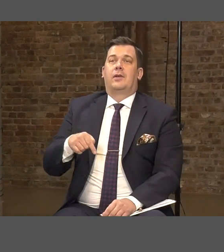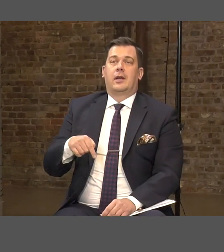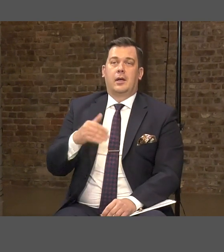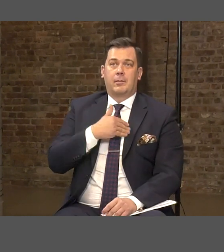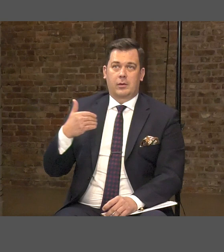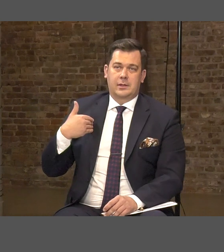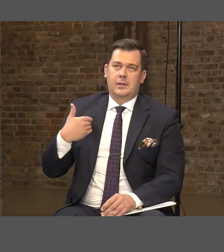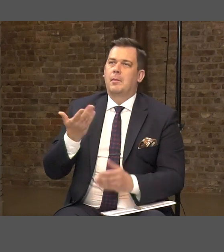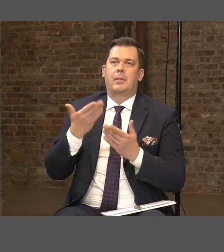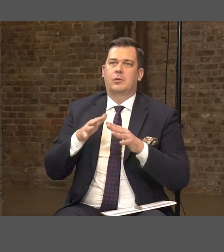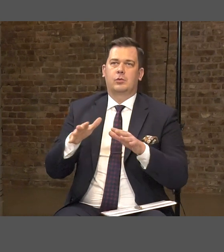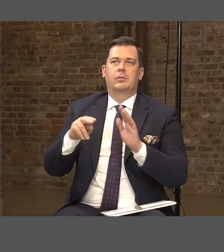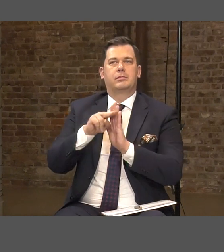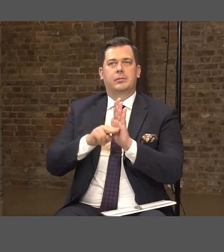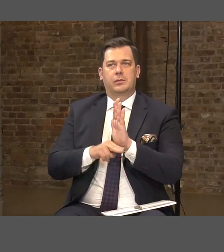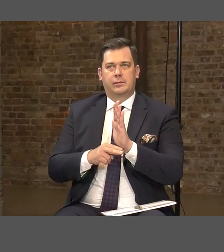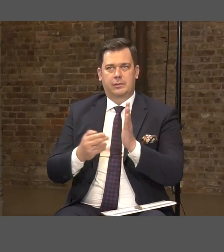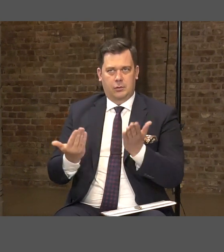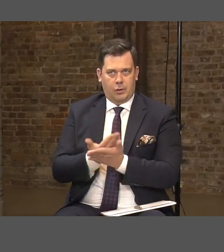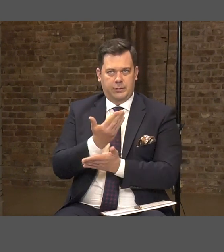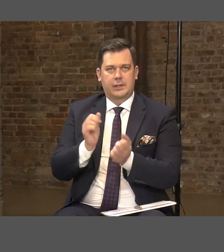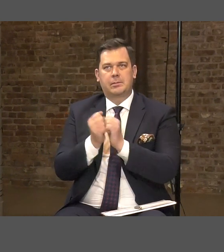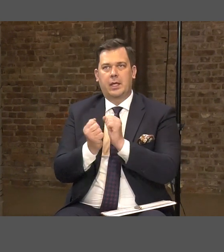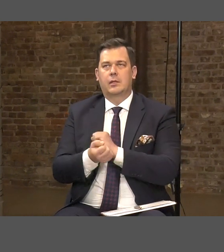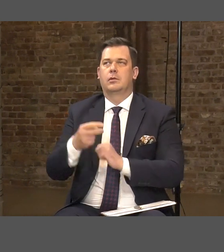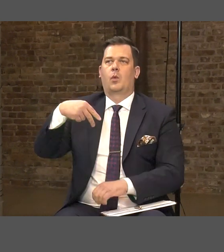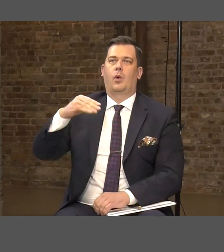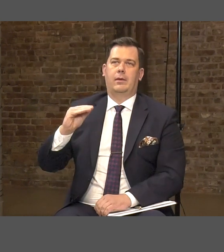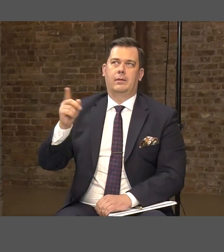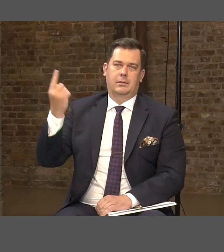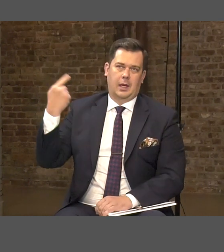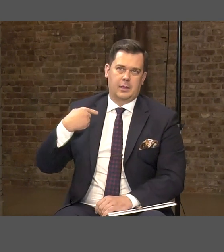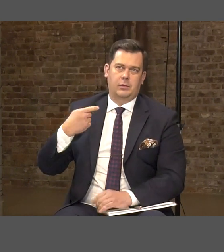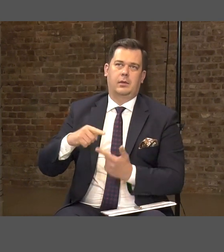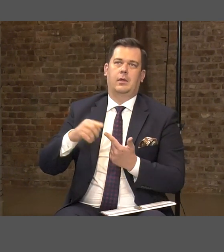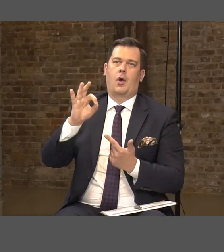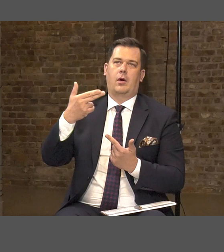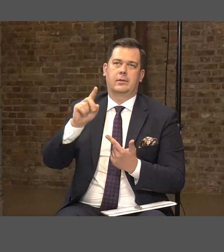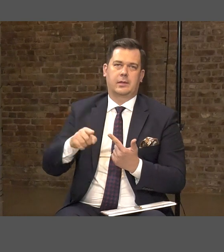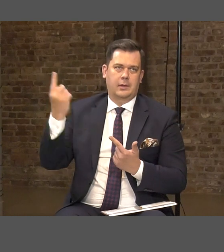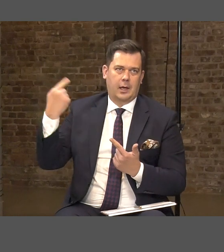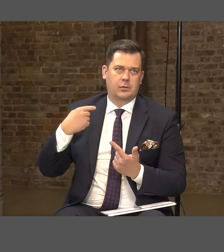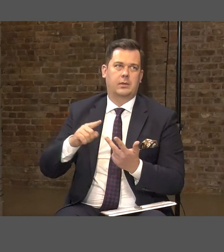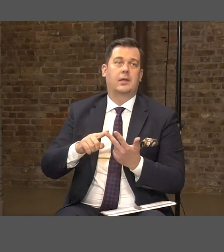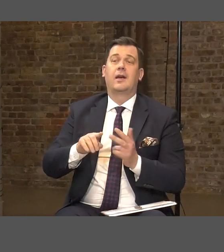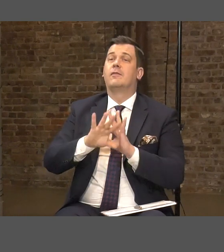In Poland there are a lot of there are new regulations and mandated from the European Union and the United Nations.